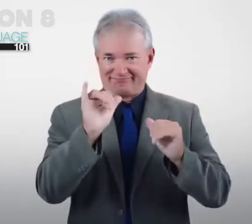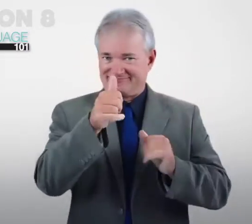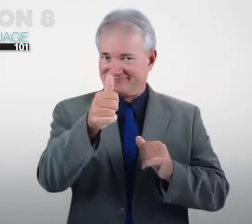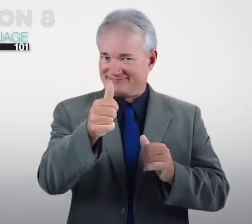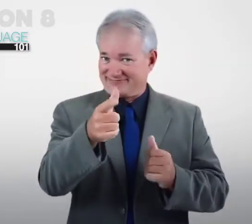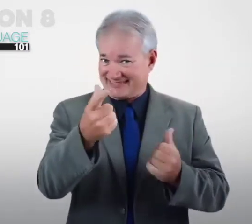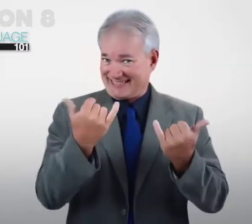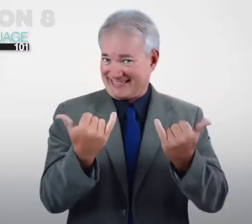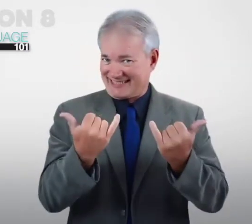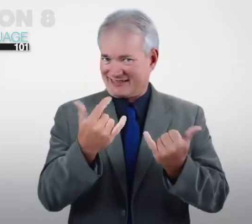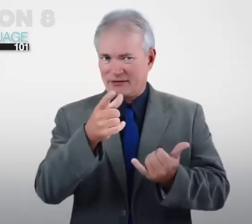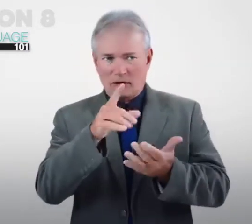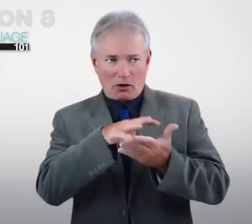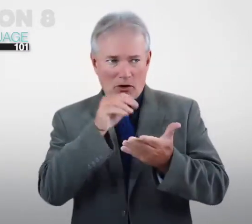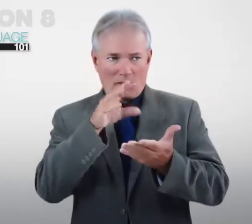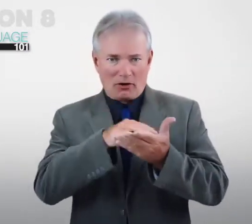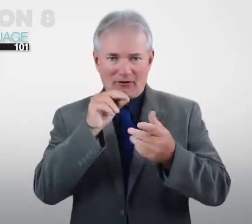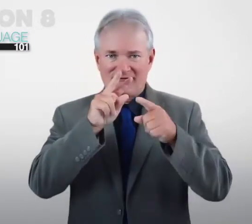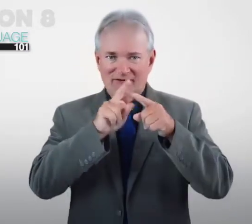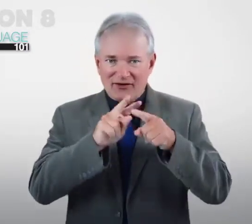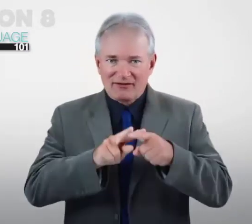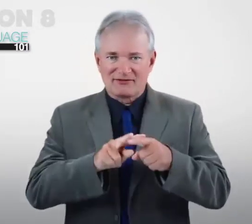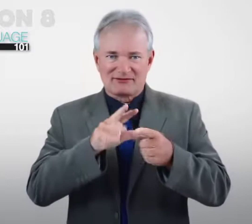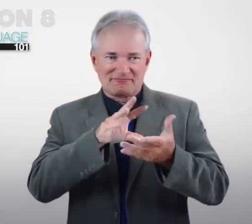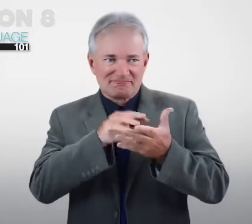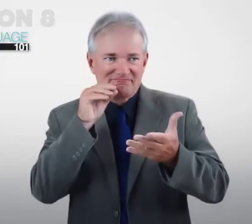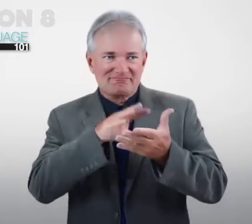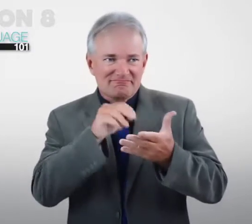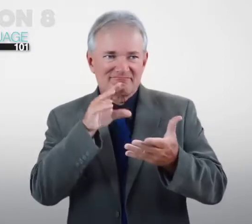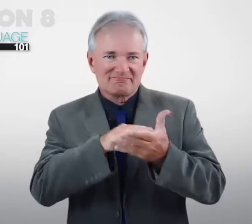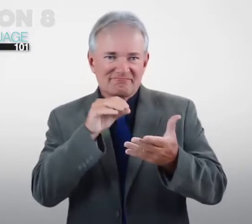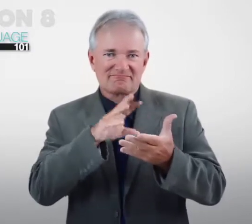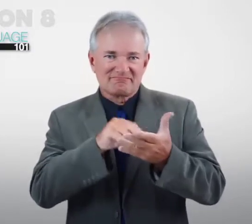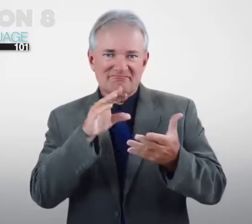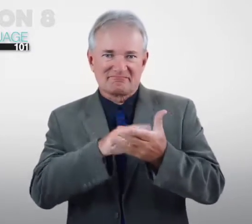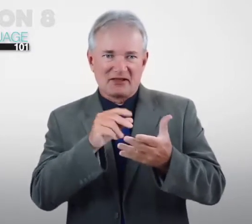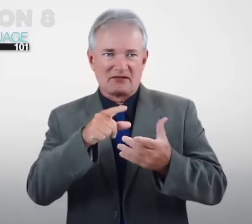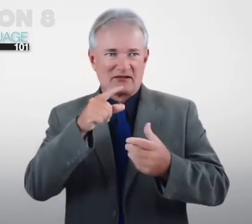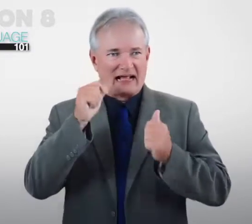Most people, maybe like yourself, wanna learn the vocabulary